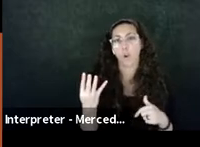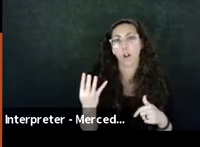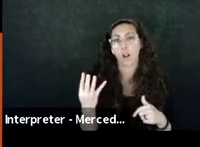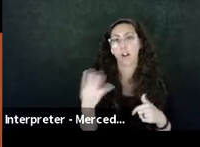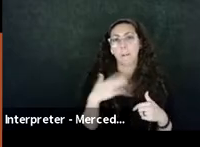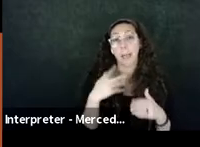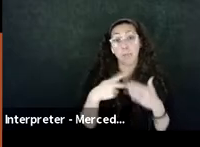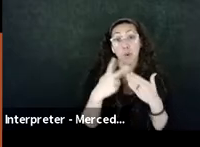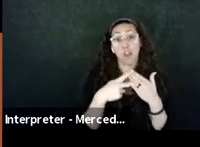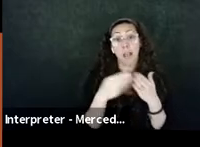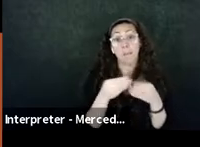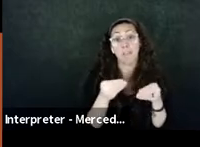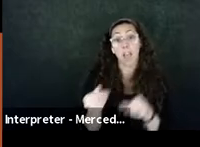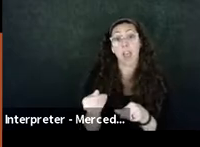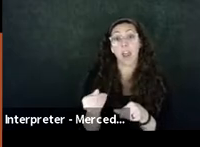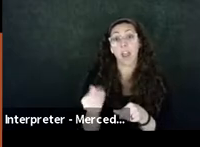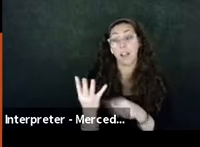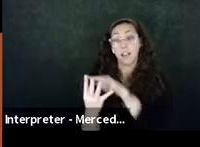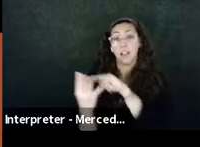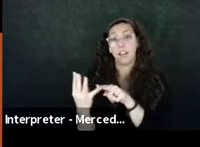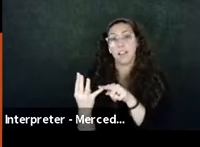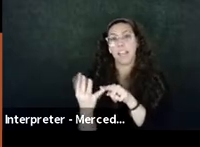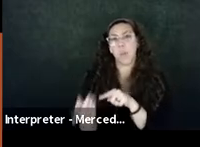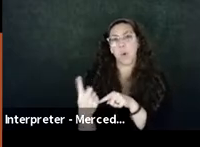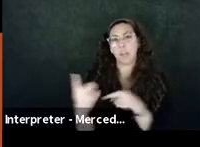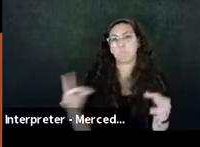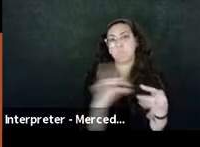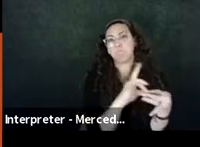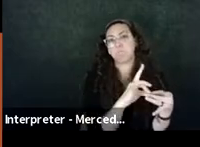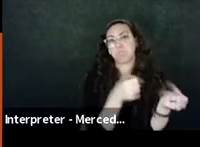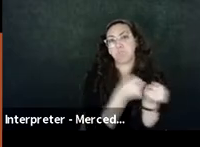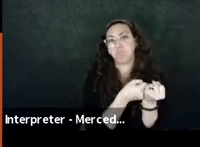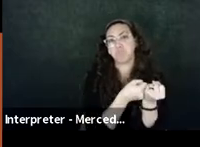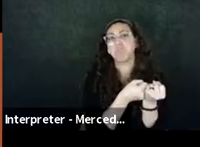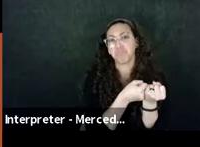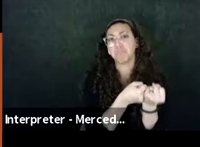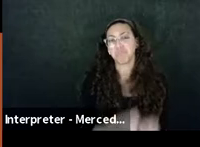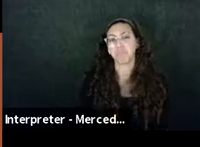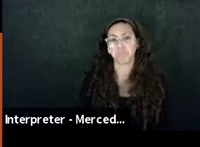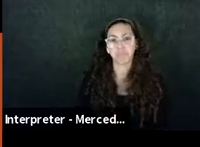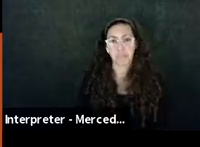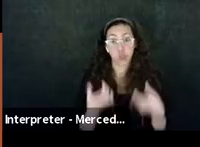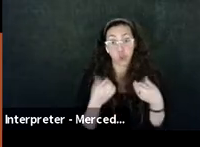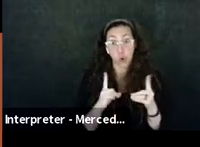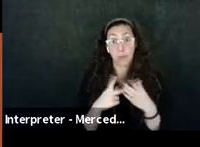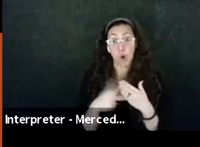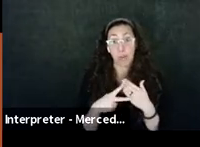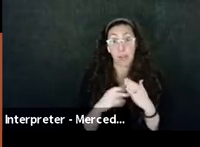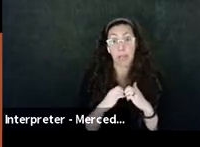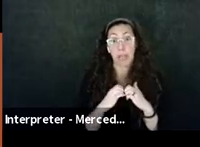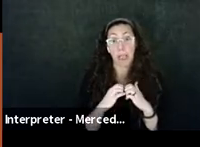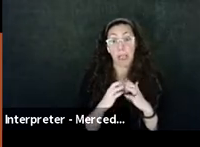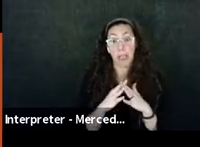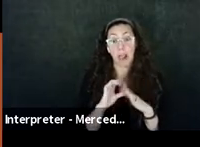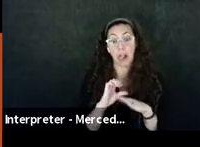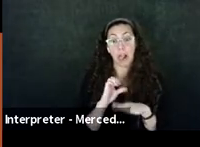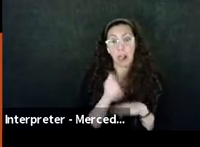Natalie Chavez: And then those people can do outreach to those students and figure out how we can support them best, what we're building the program. So for right now as we're building all these other referral services.